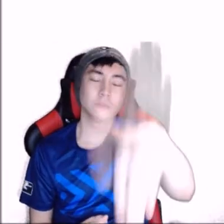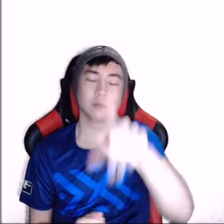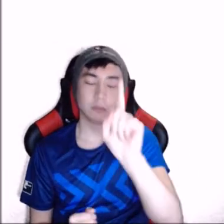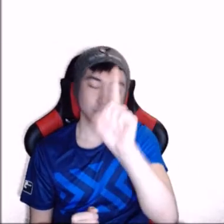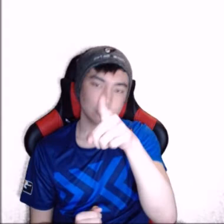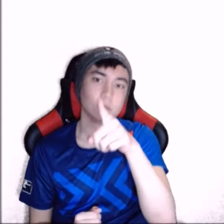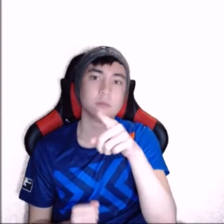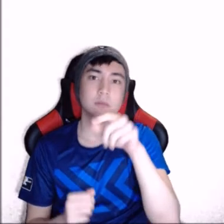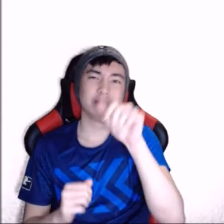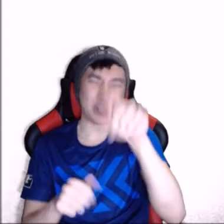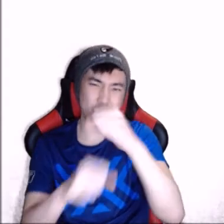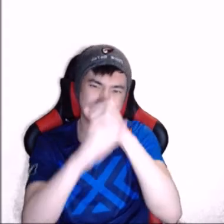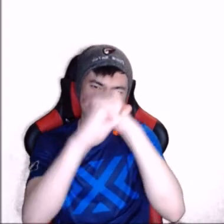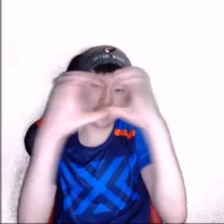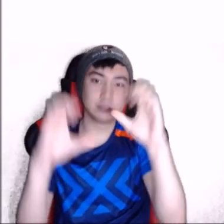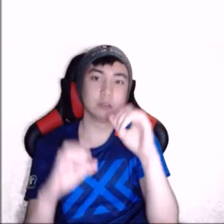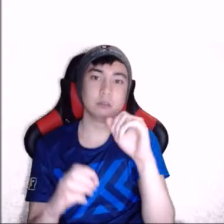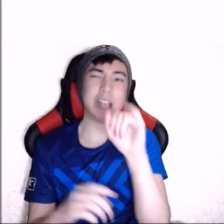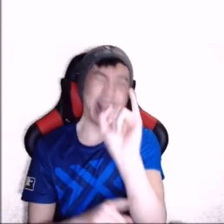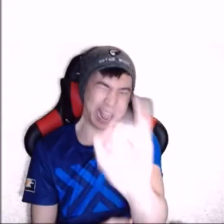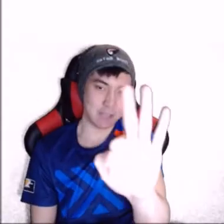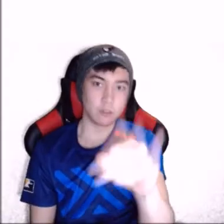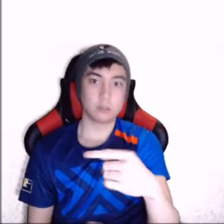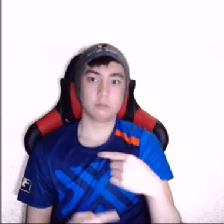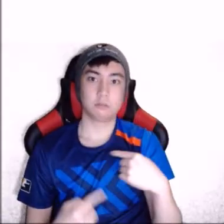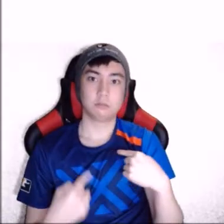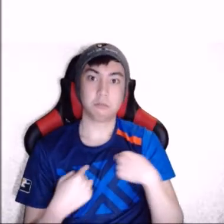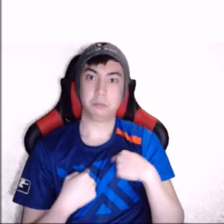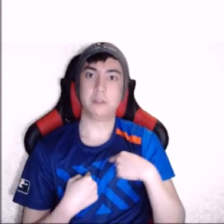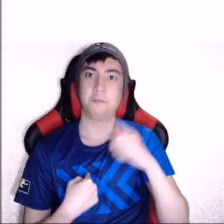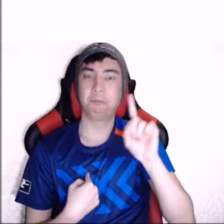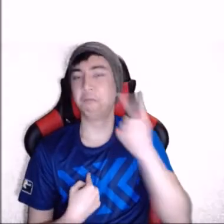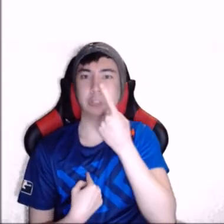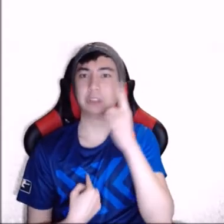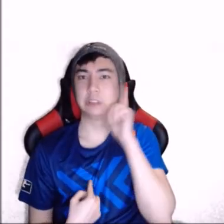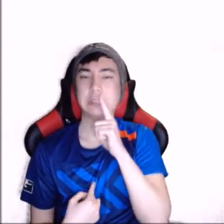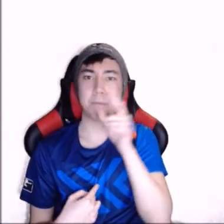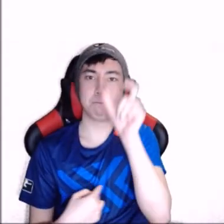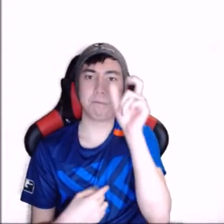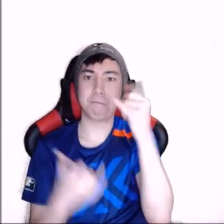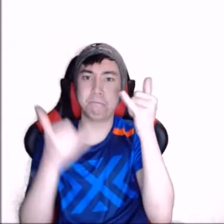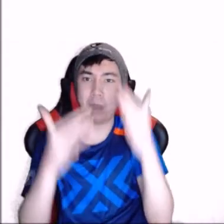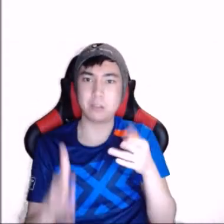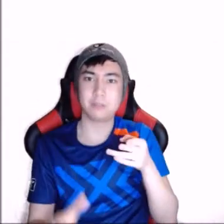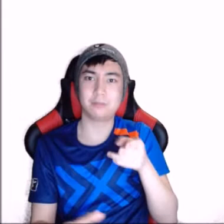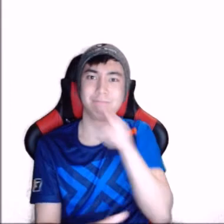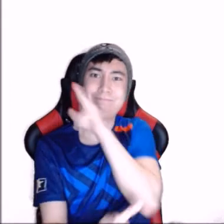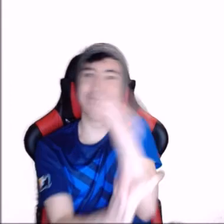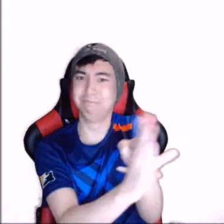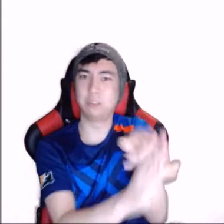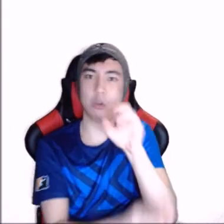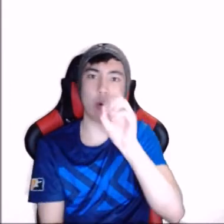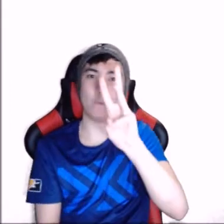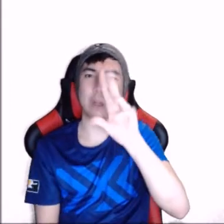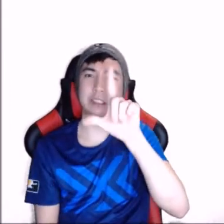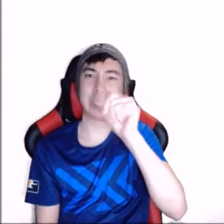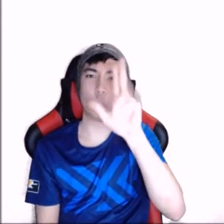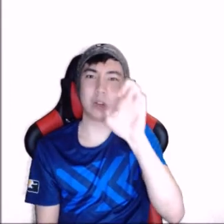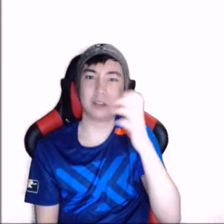Can you imagine if I was the only deaf player in Overwatch League?